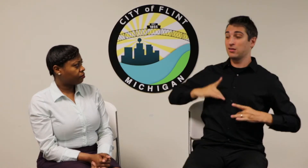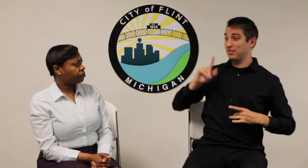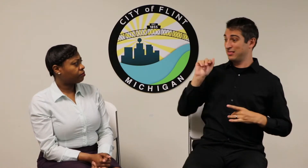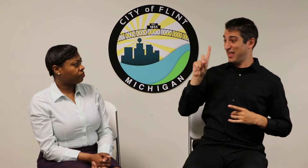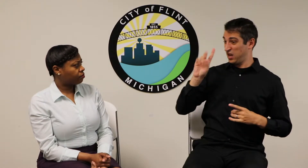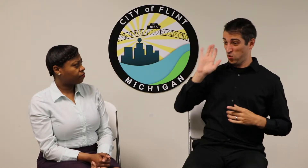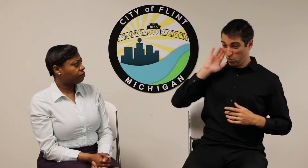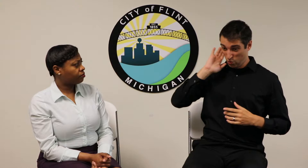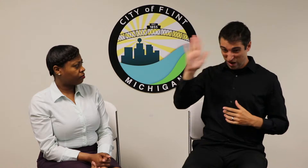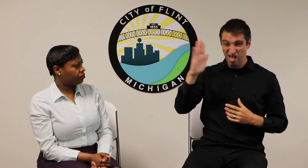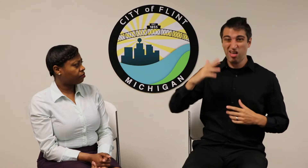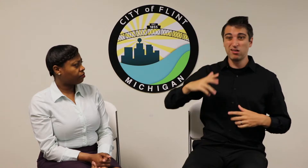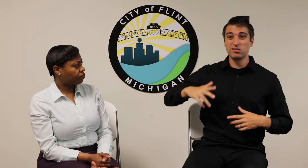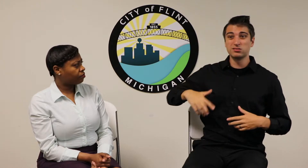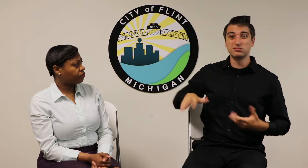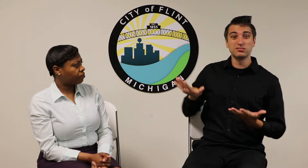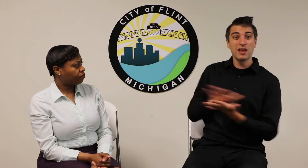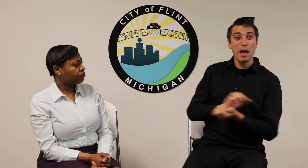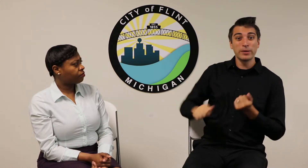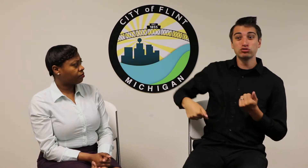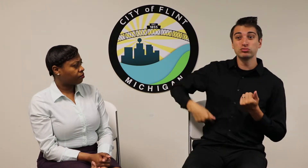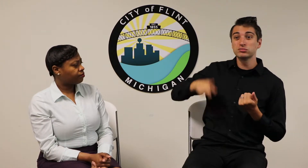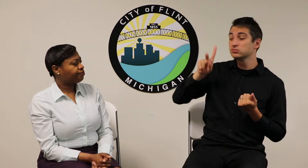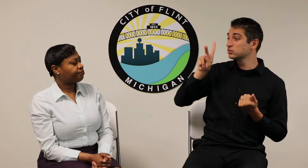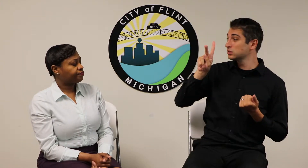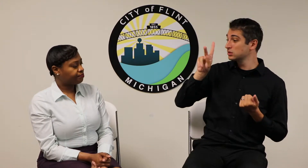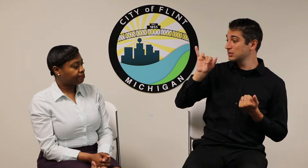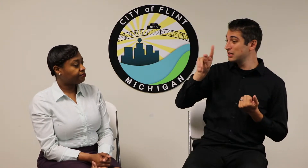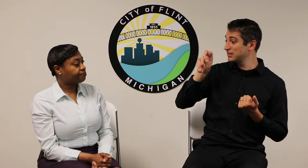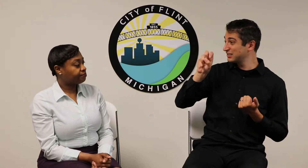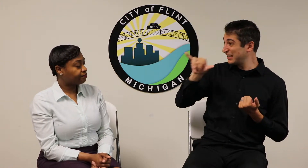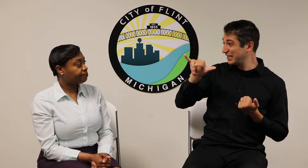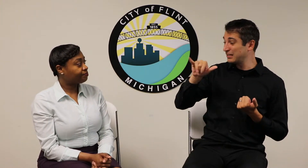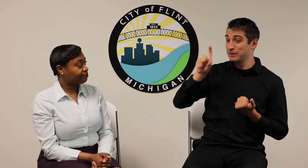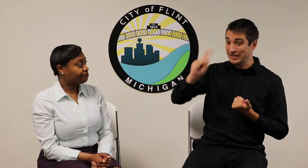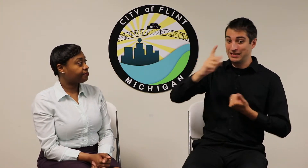on dialysis? These are things that must be investigated. And